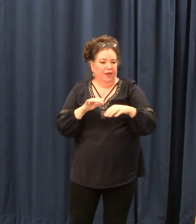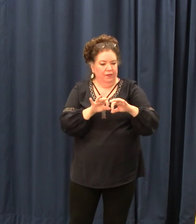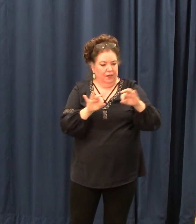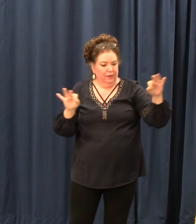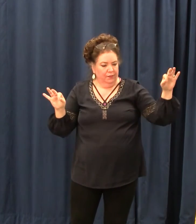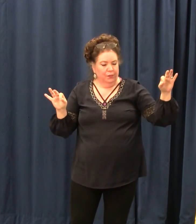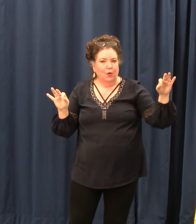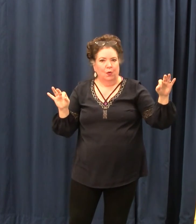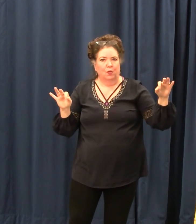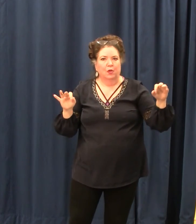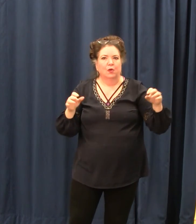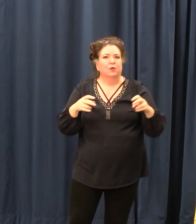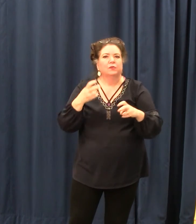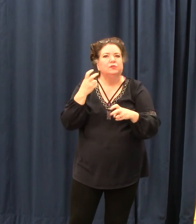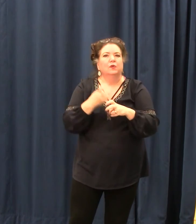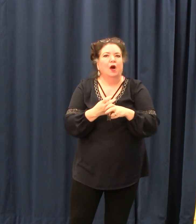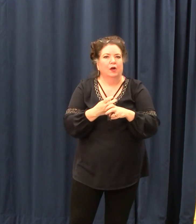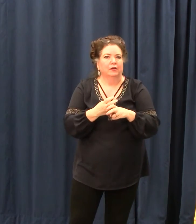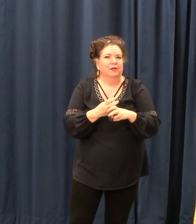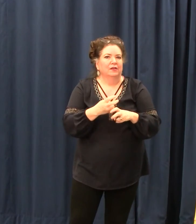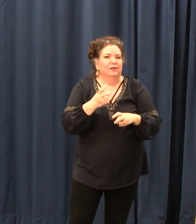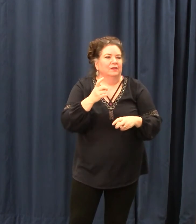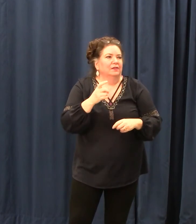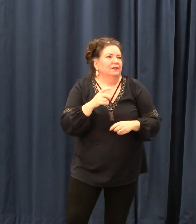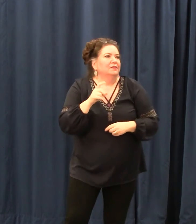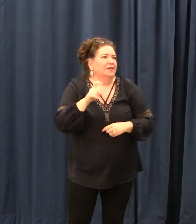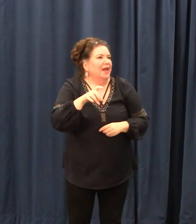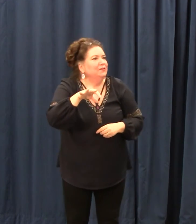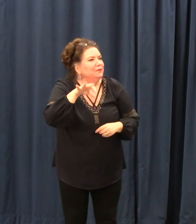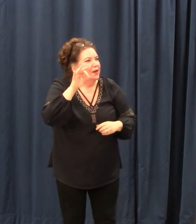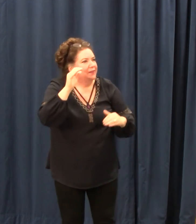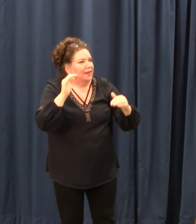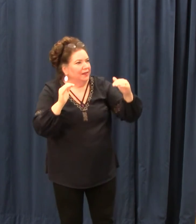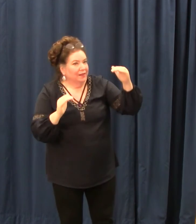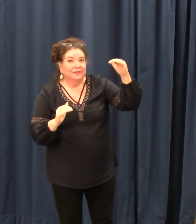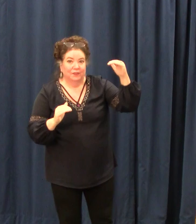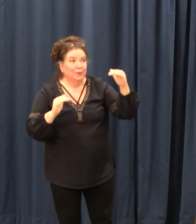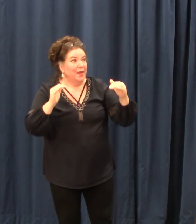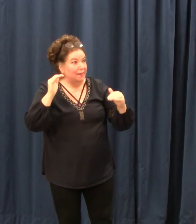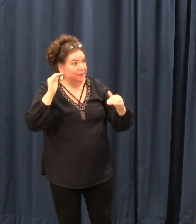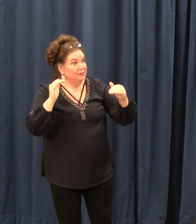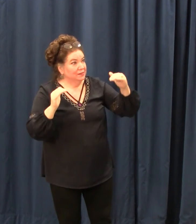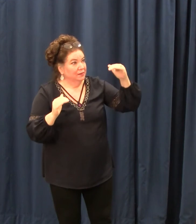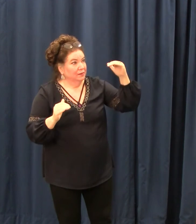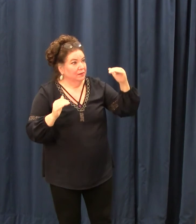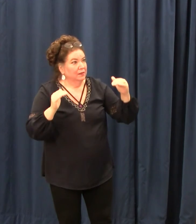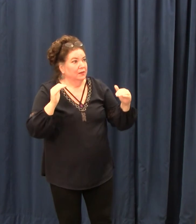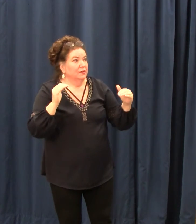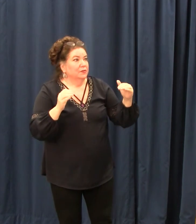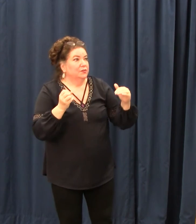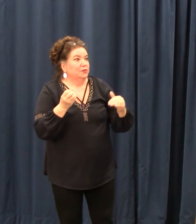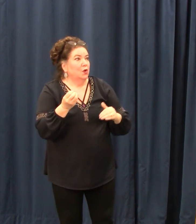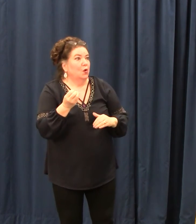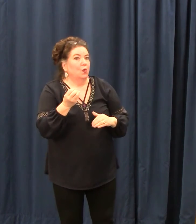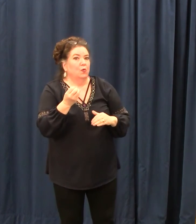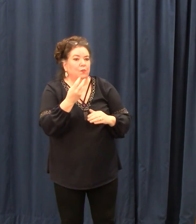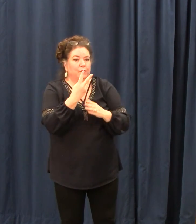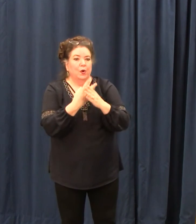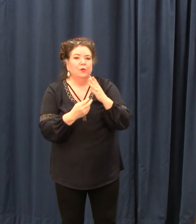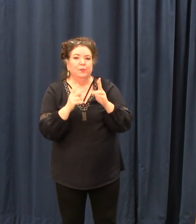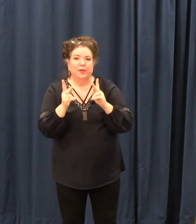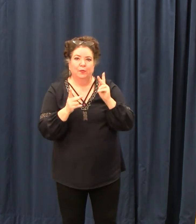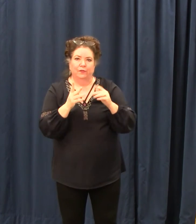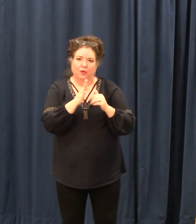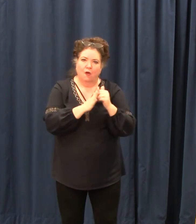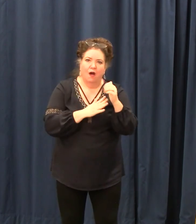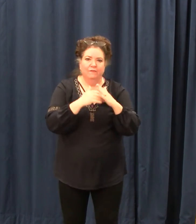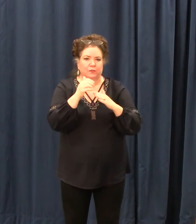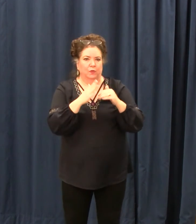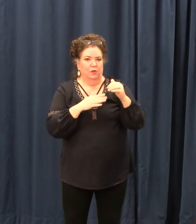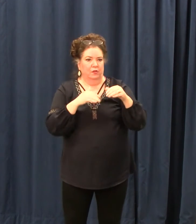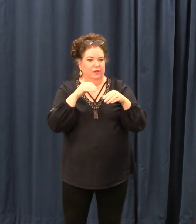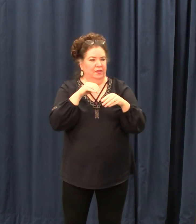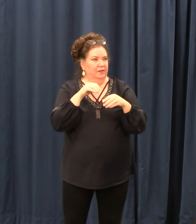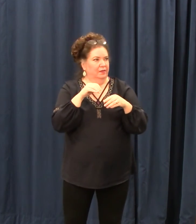the pull was too hard. So you have to find that the balance, so both people feel comfortable